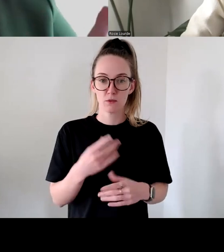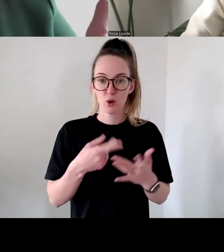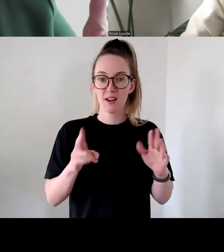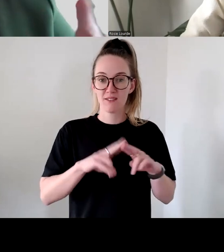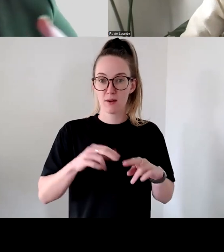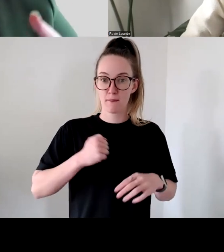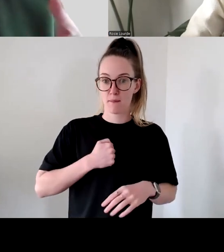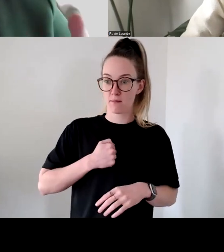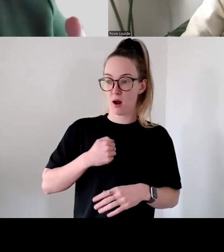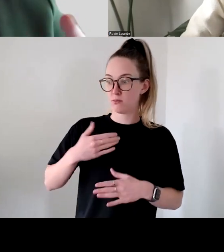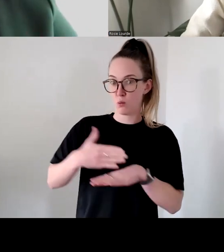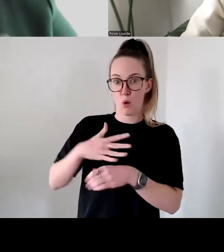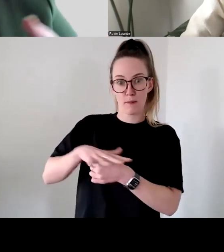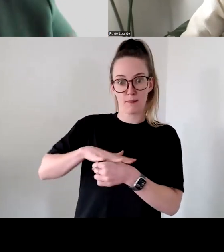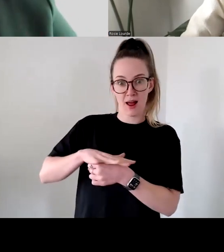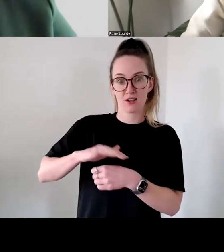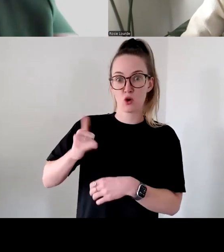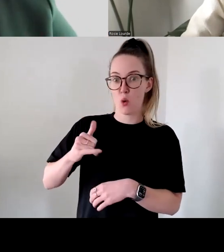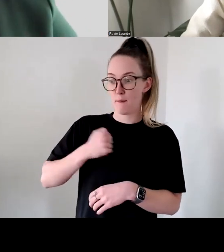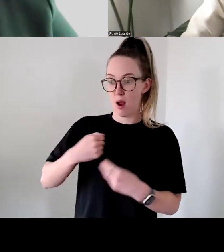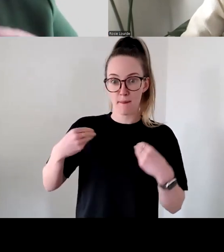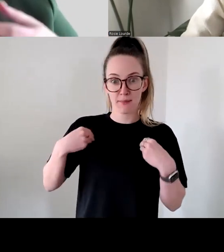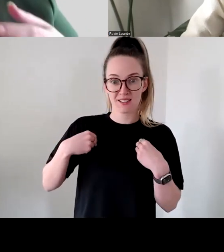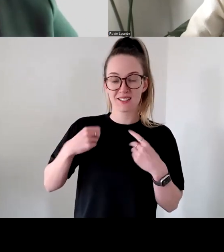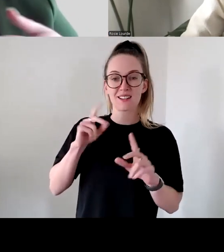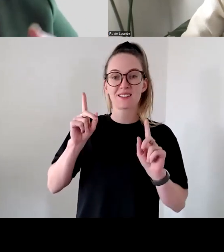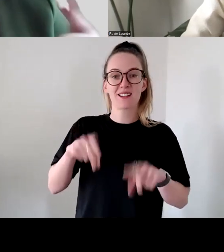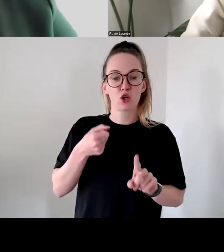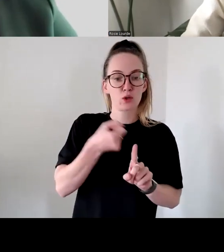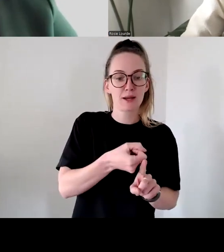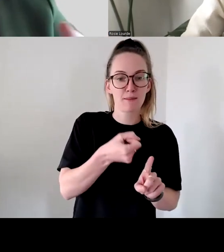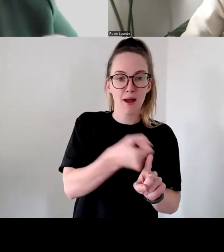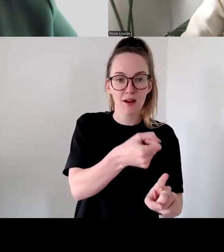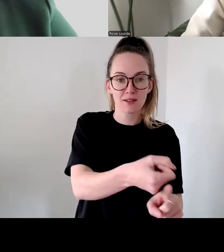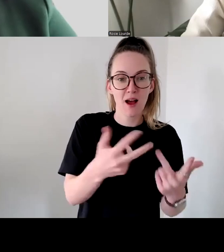conducting some sort of business that impacts others, then you have a responsibility.